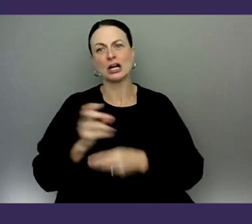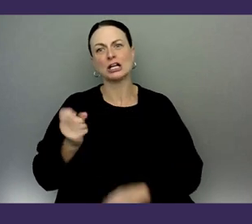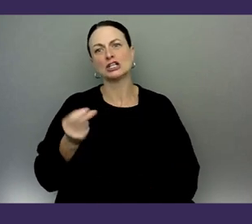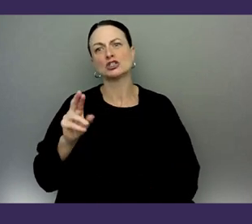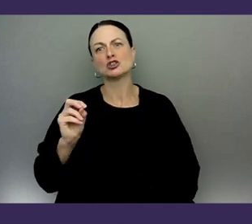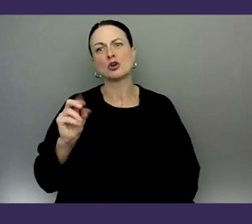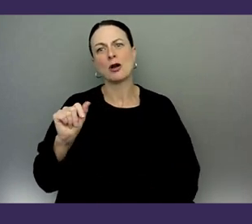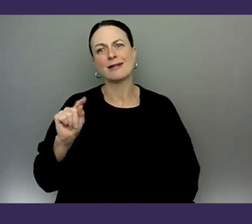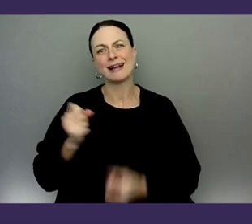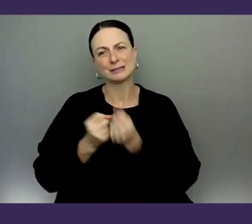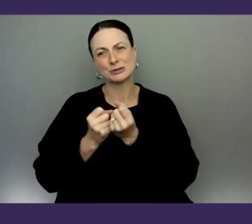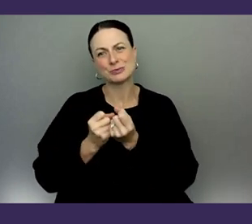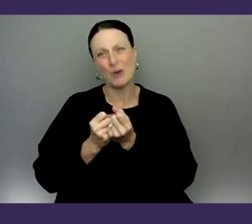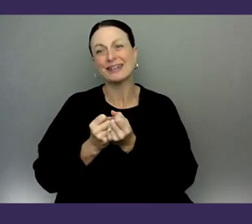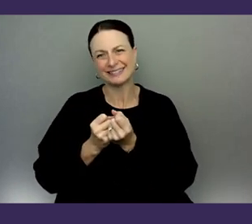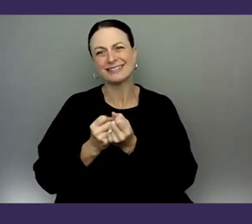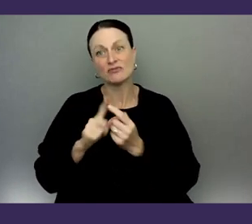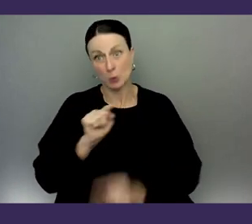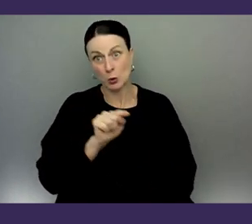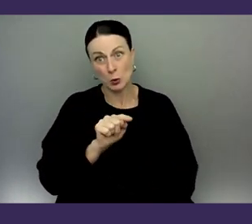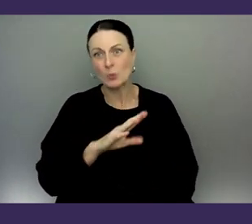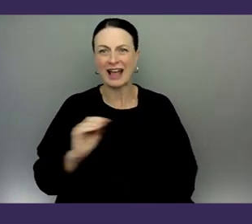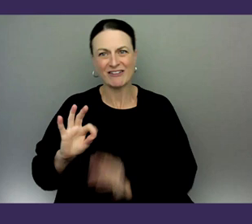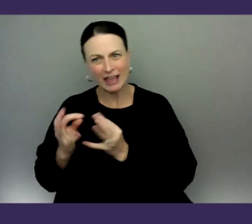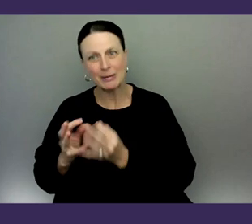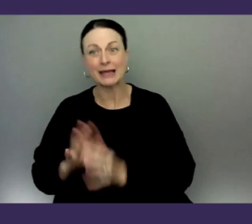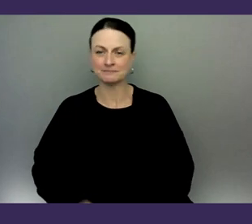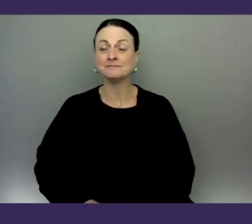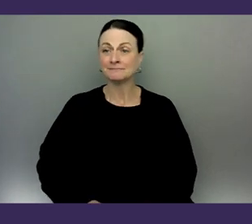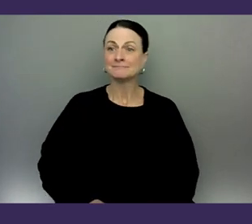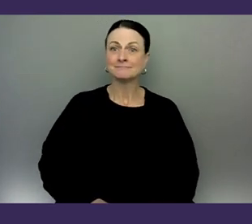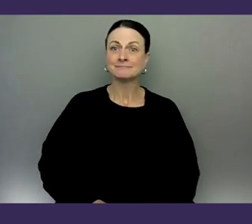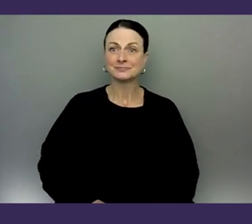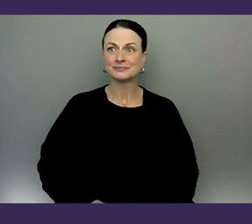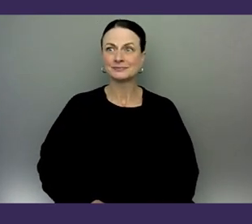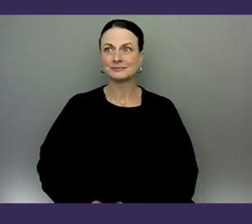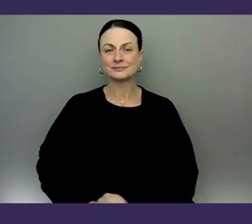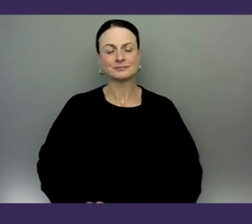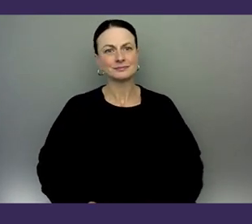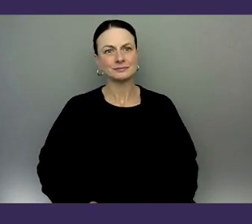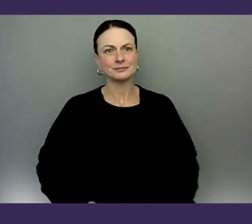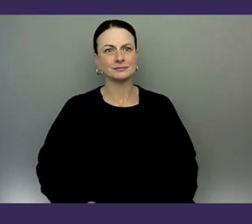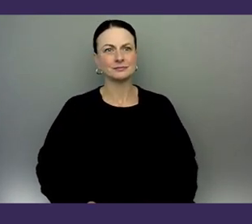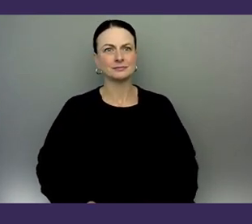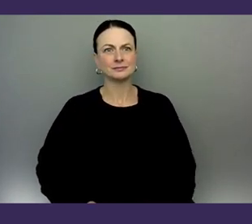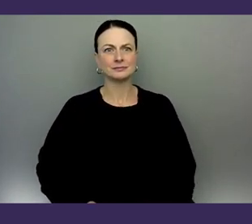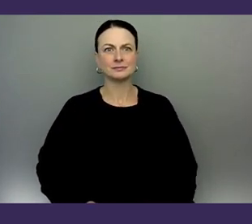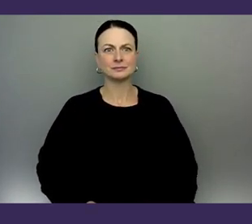you know, support from you and from her family. In addition to, like, a medical procedure,